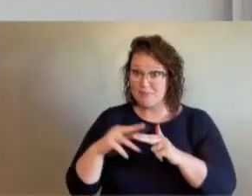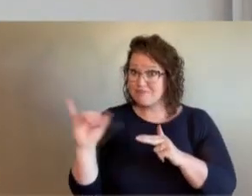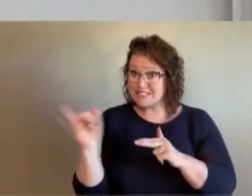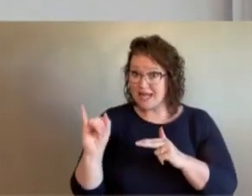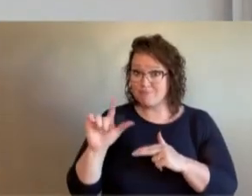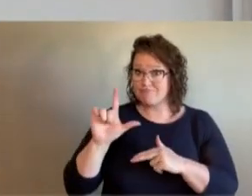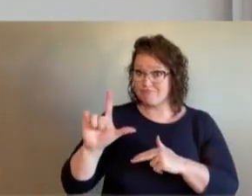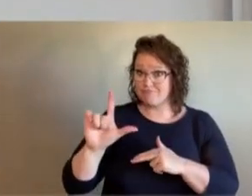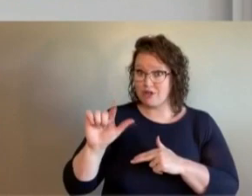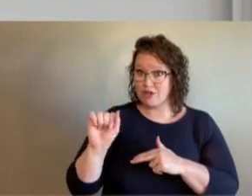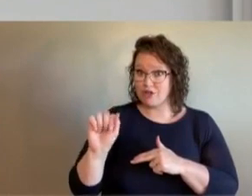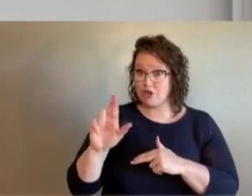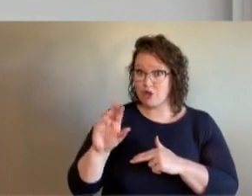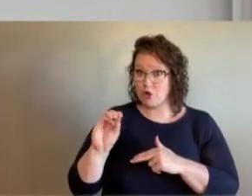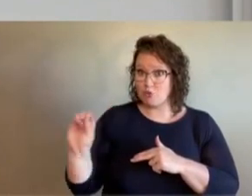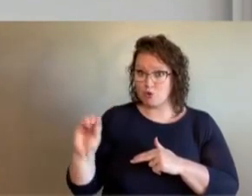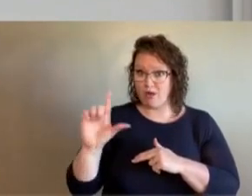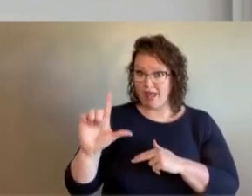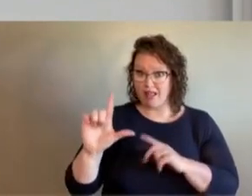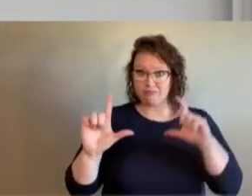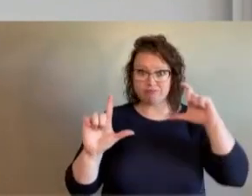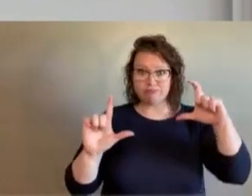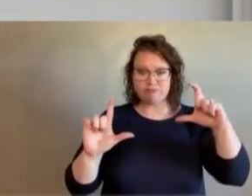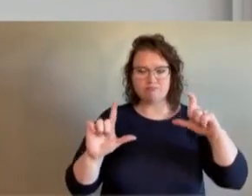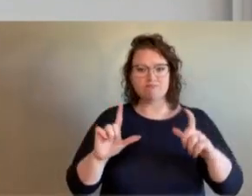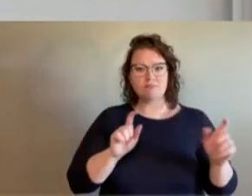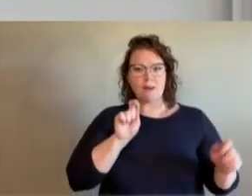Jackie," again, his name is capital.